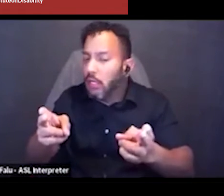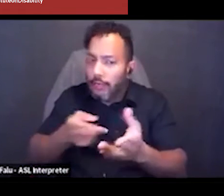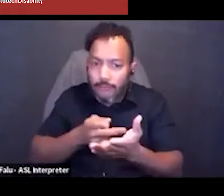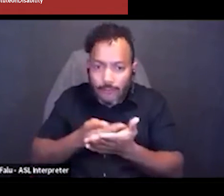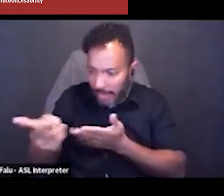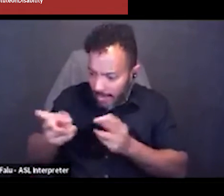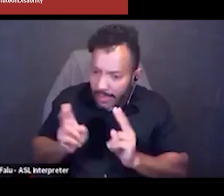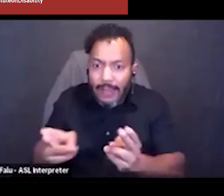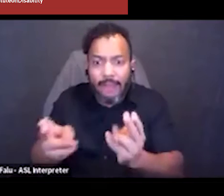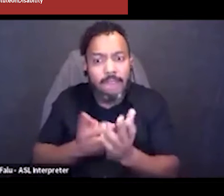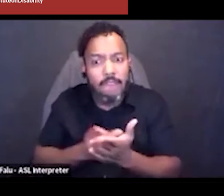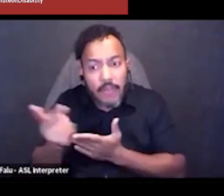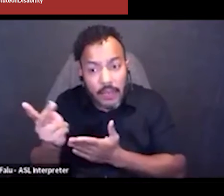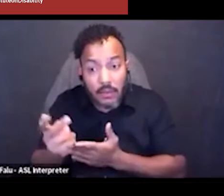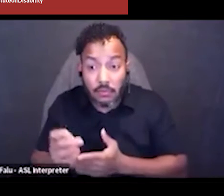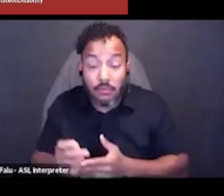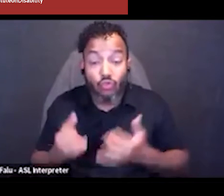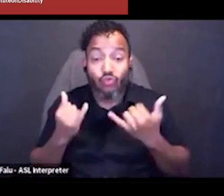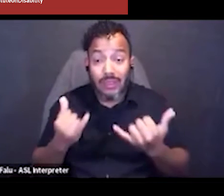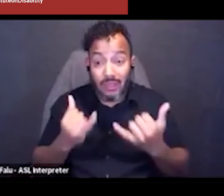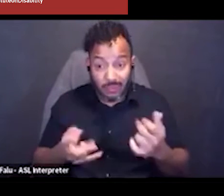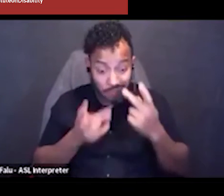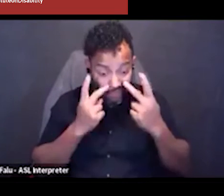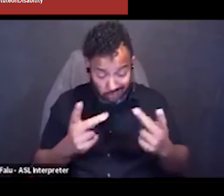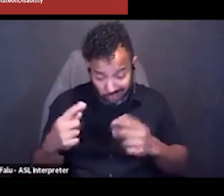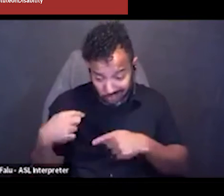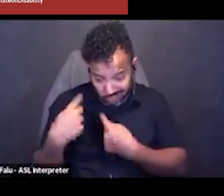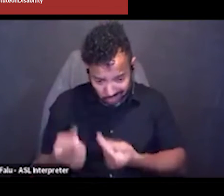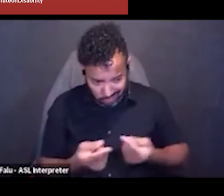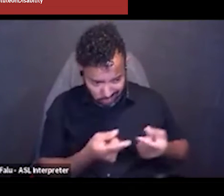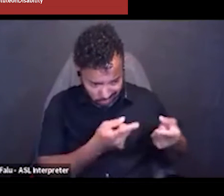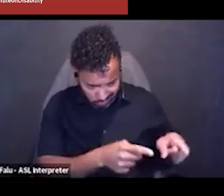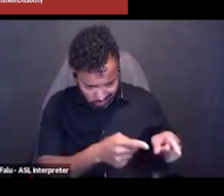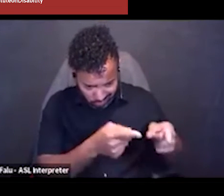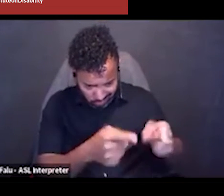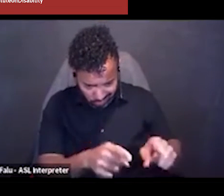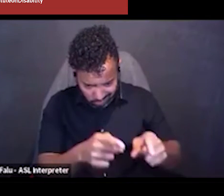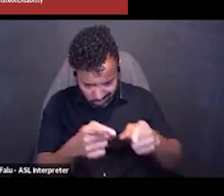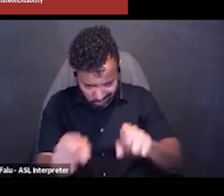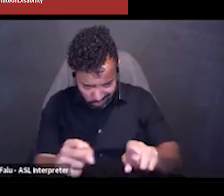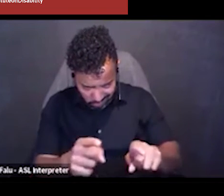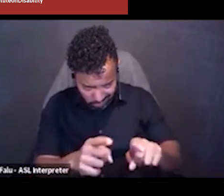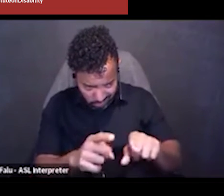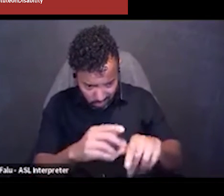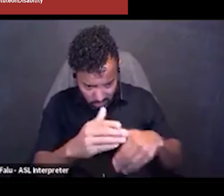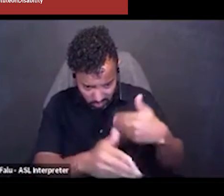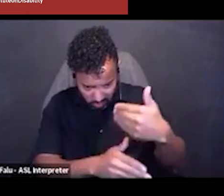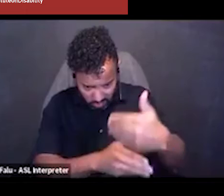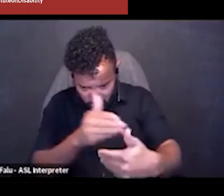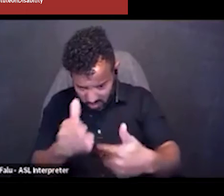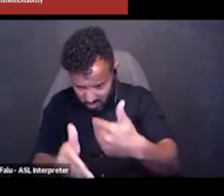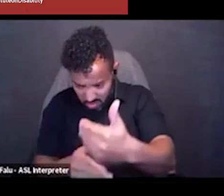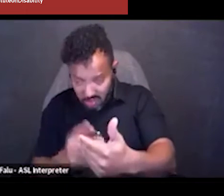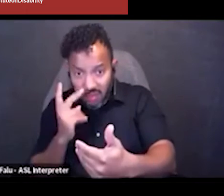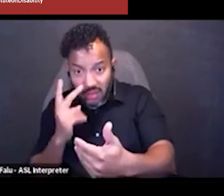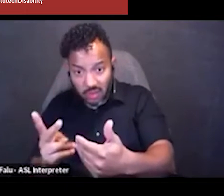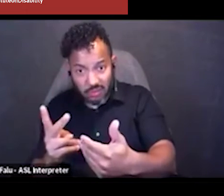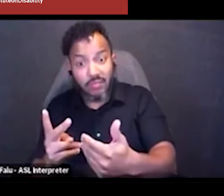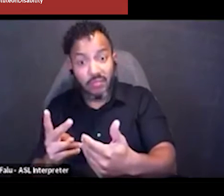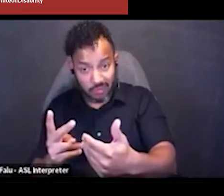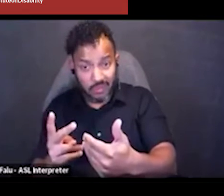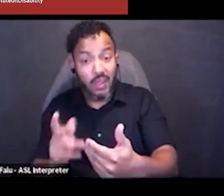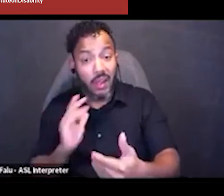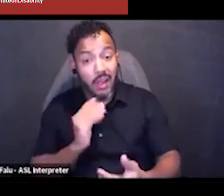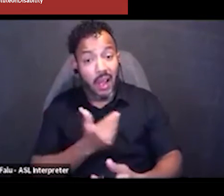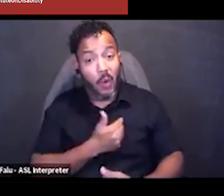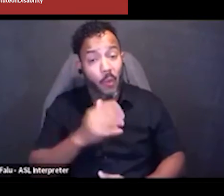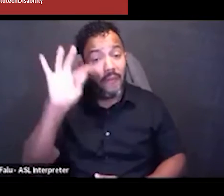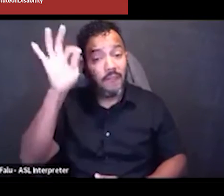about the current trends, very simply to wrap it up, is that our federal government absolutely